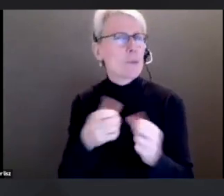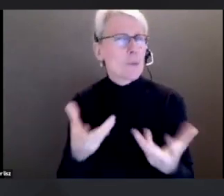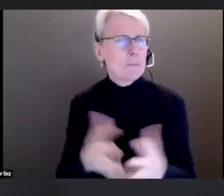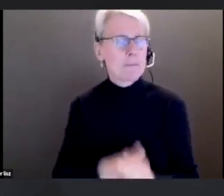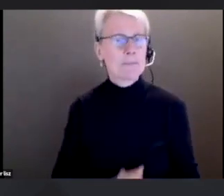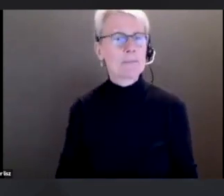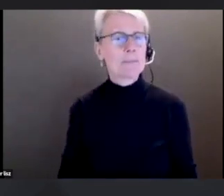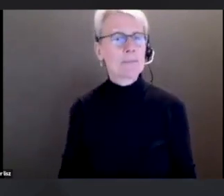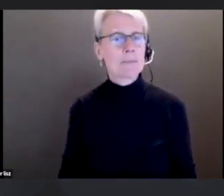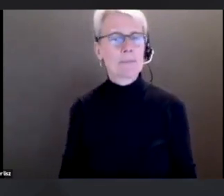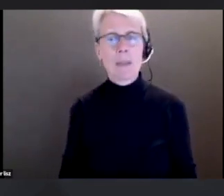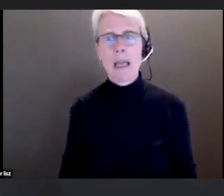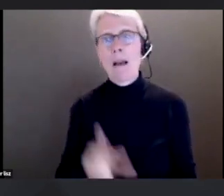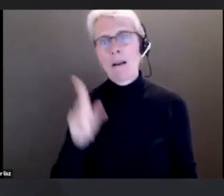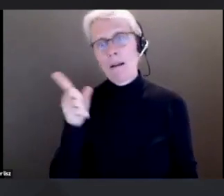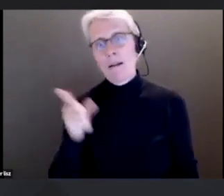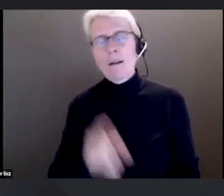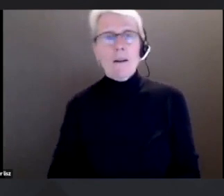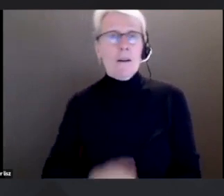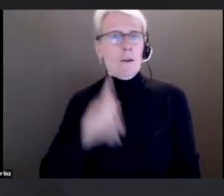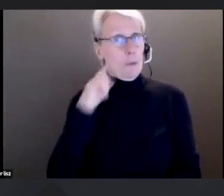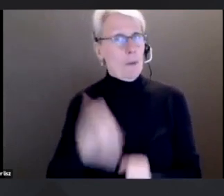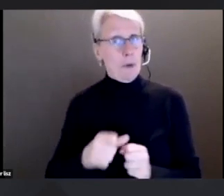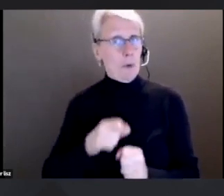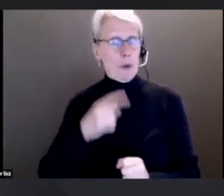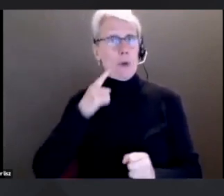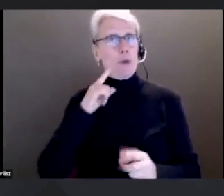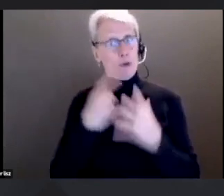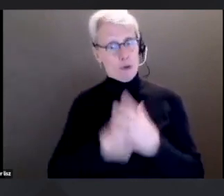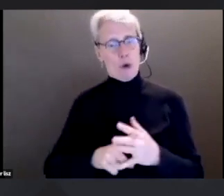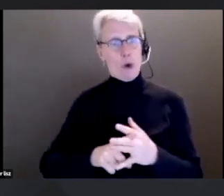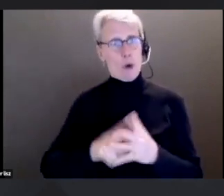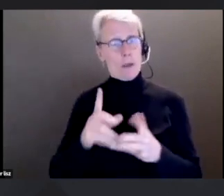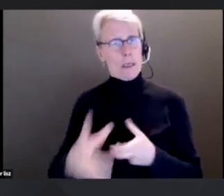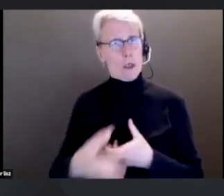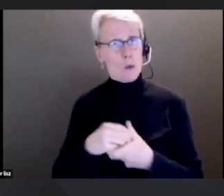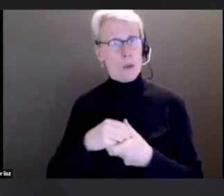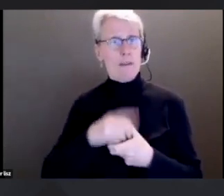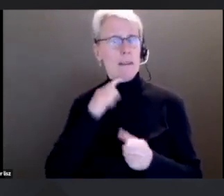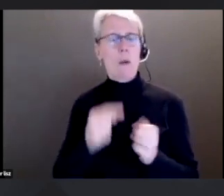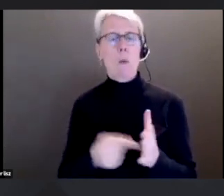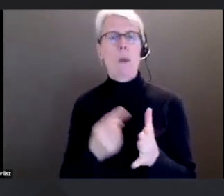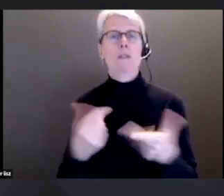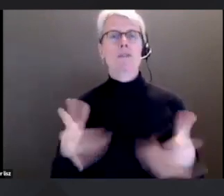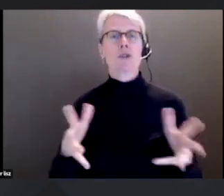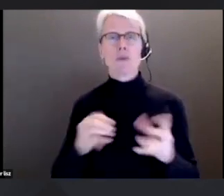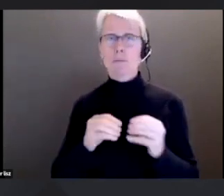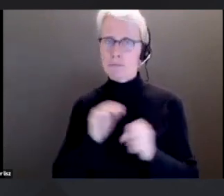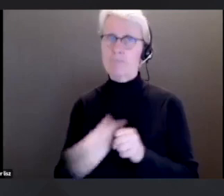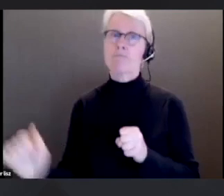Really, HR people, I feel for you. Yeah, but that's really what it is.